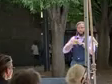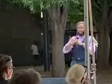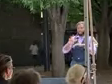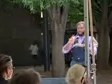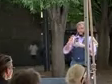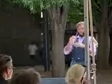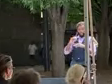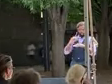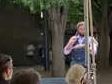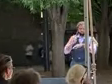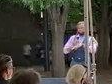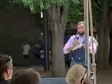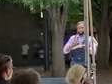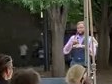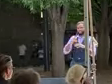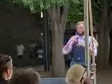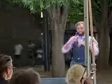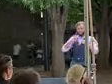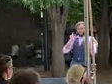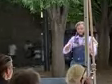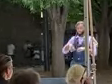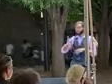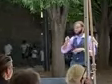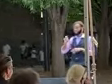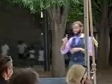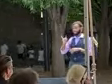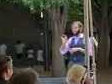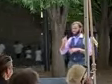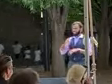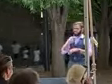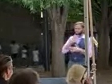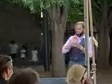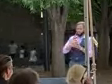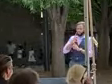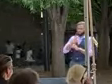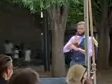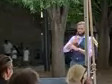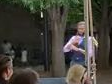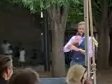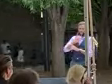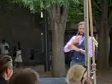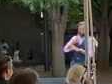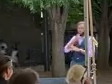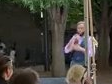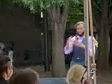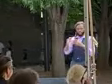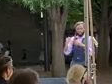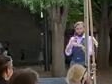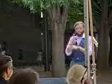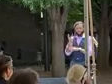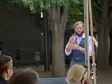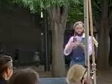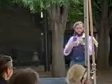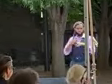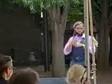and Jane Deland, wife of Mike Deland, led the overall fight. Both helped create this organization...